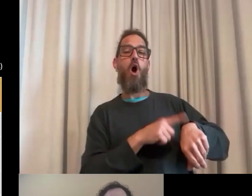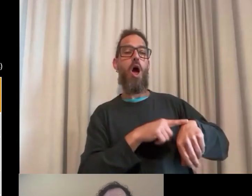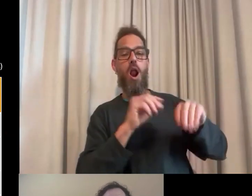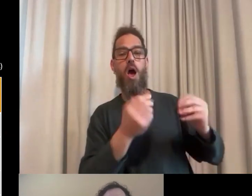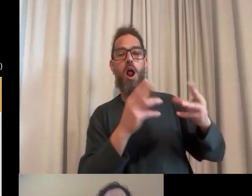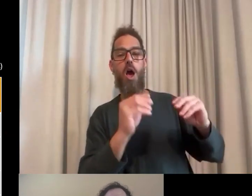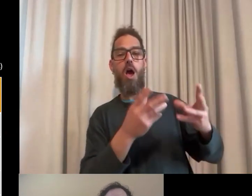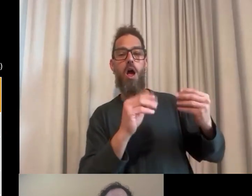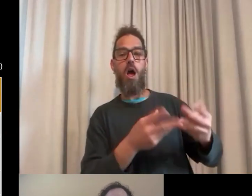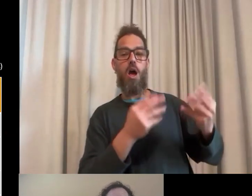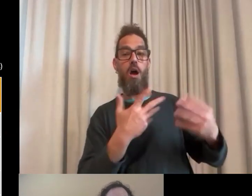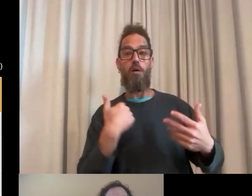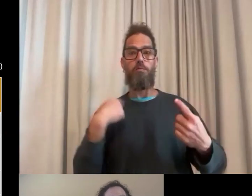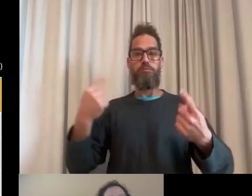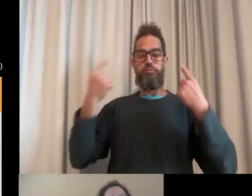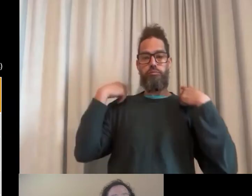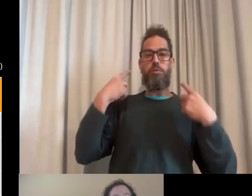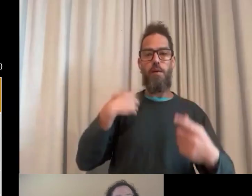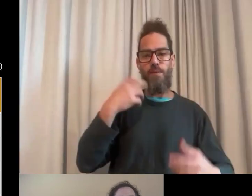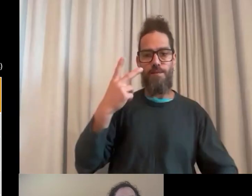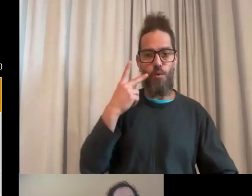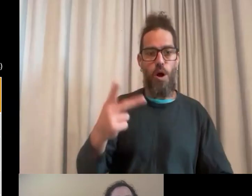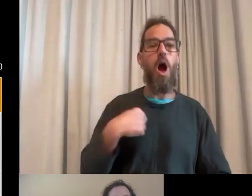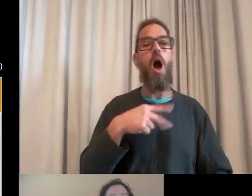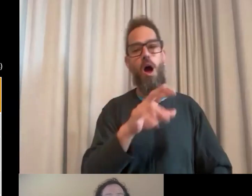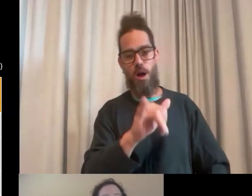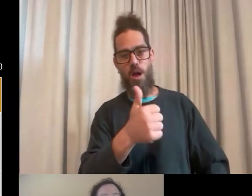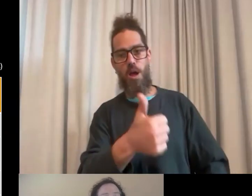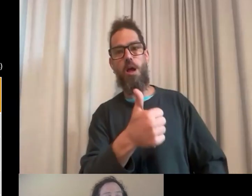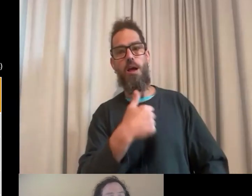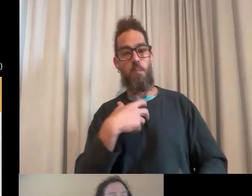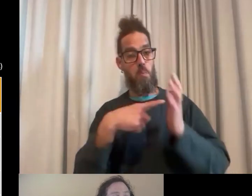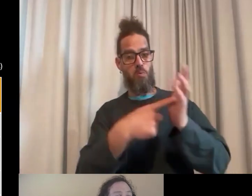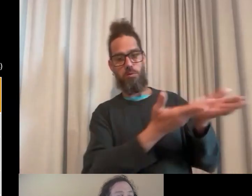so you can screencap it, I guess, my deadlines in as well.